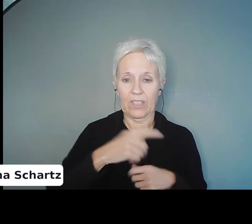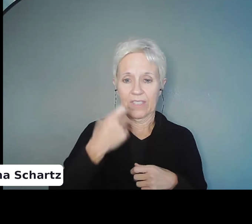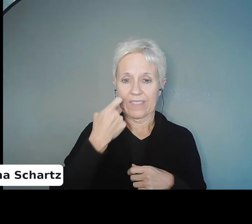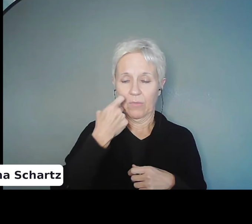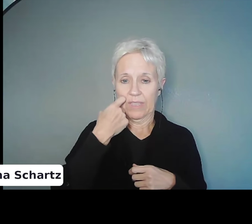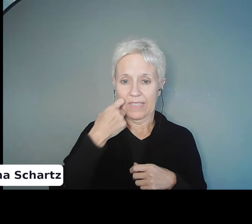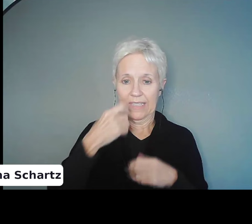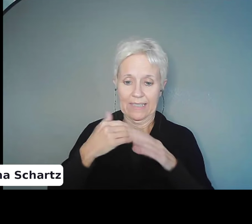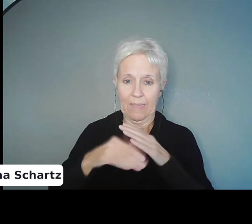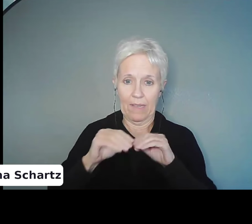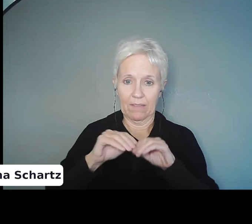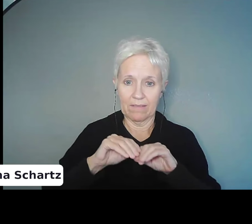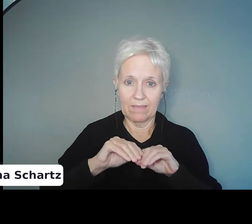Just passed along our slides.